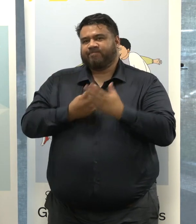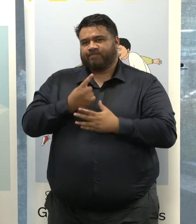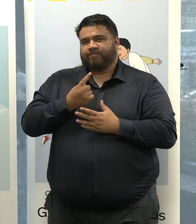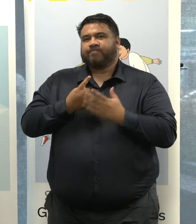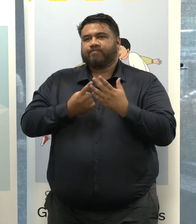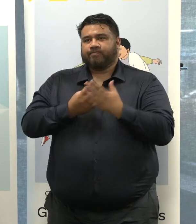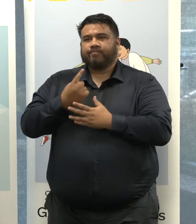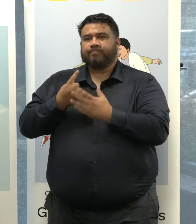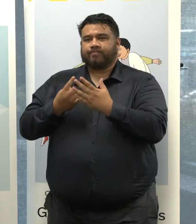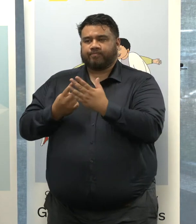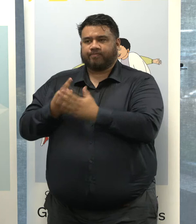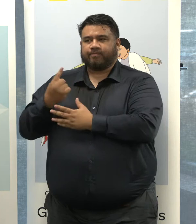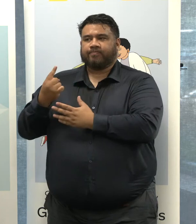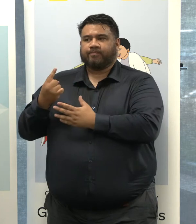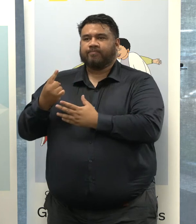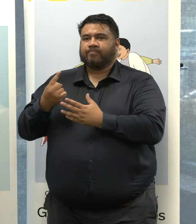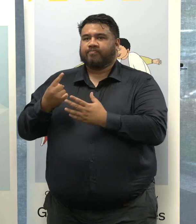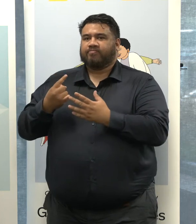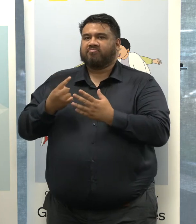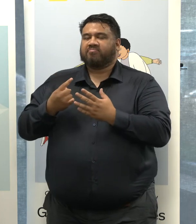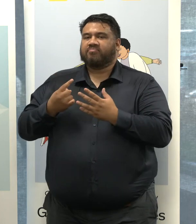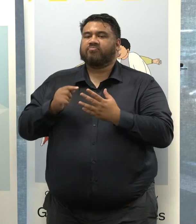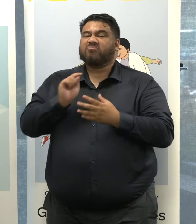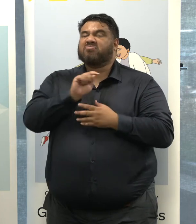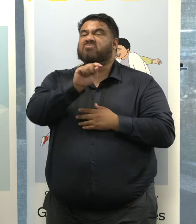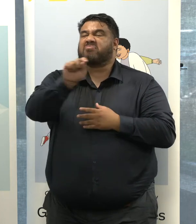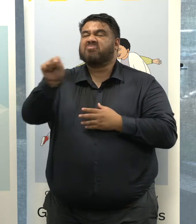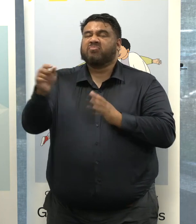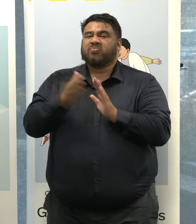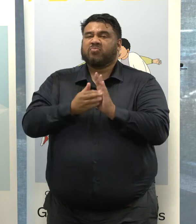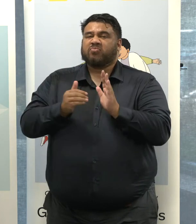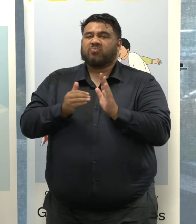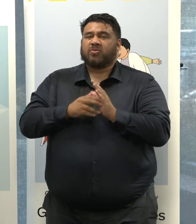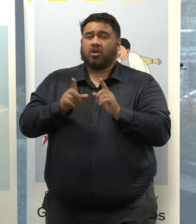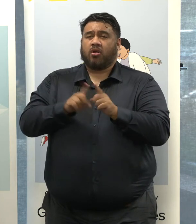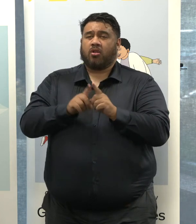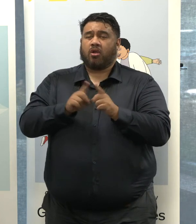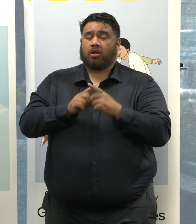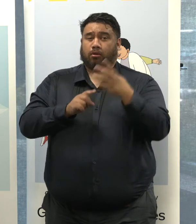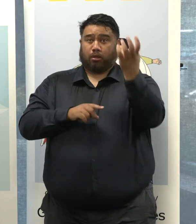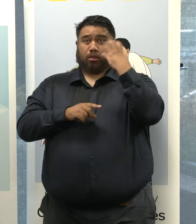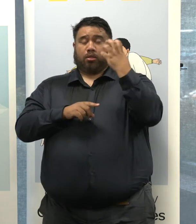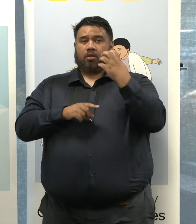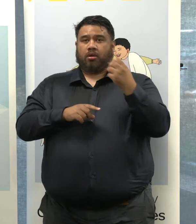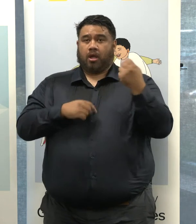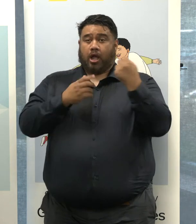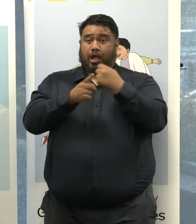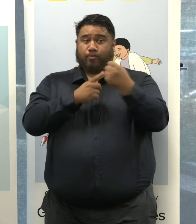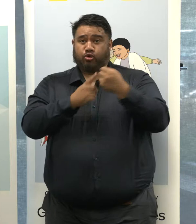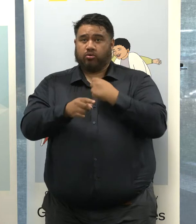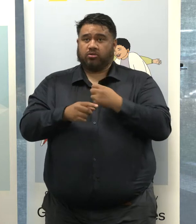or staff and if so, what ? >> We have had